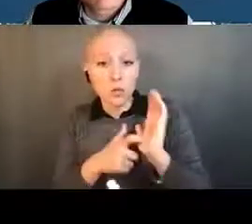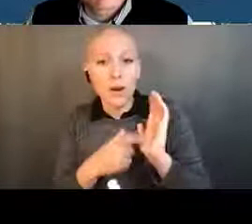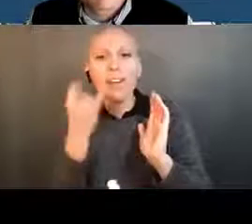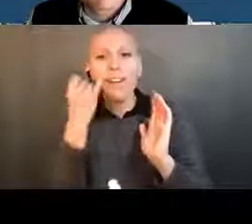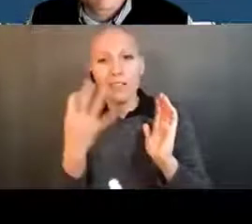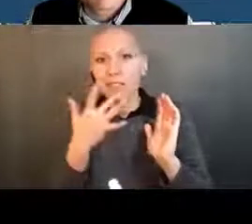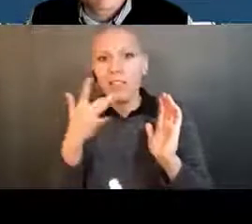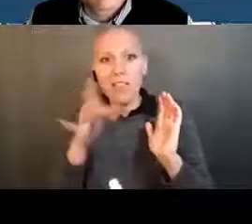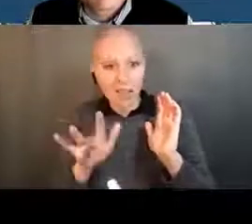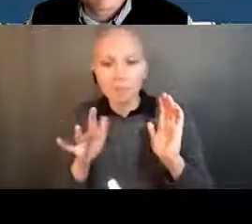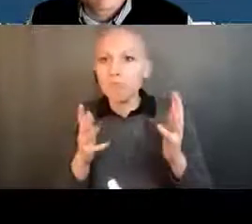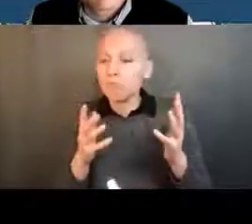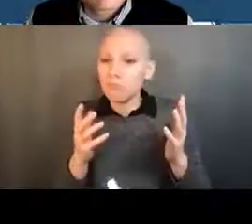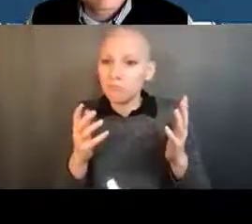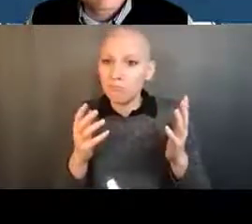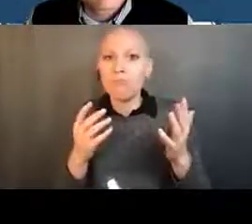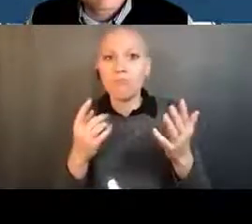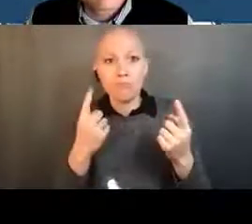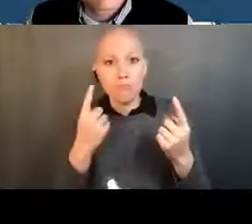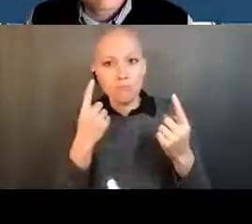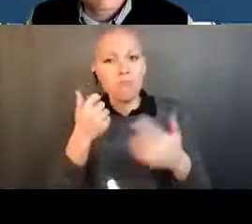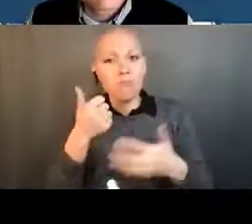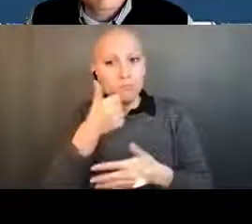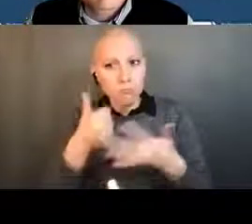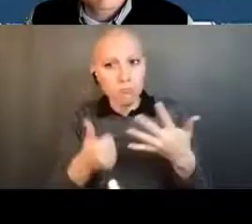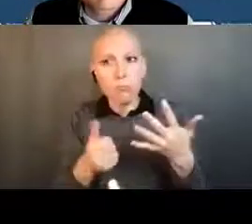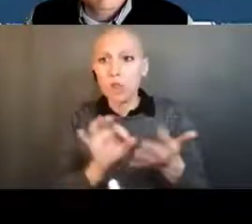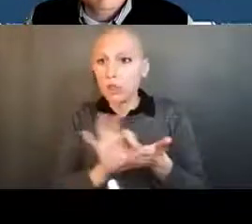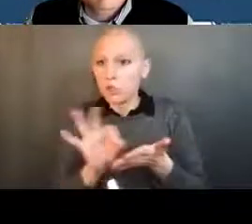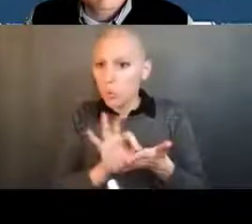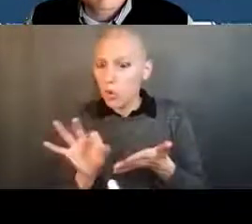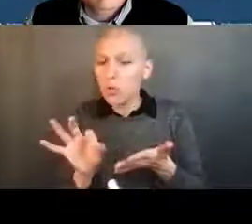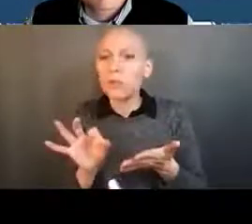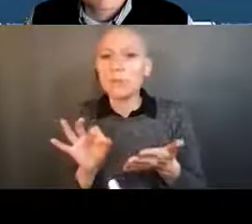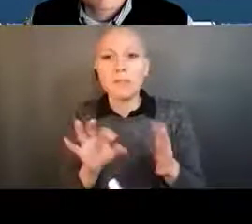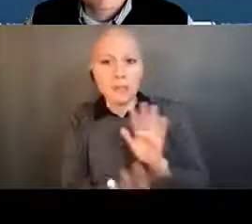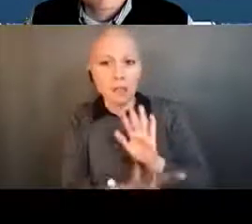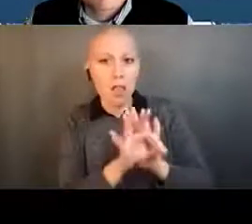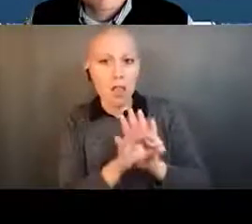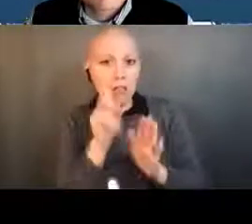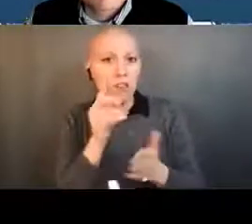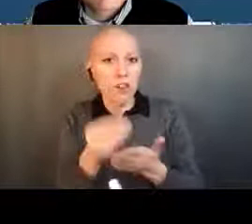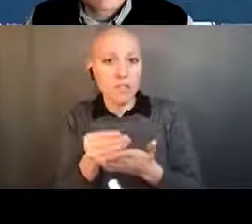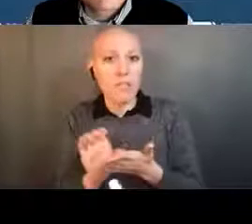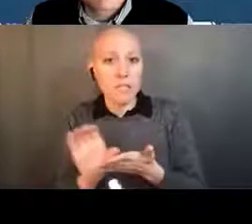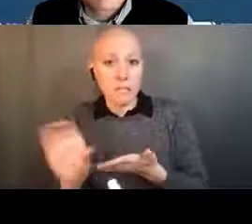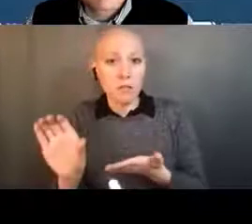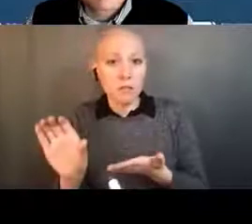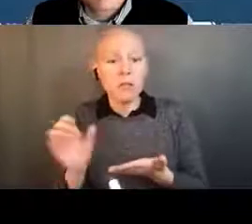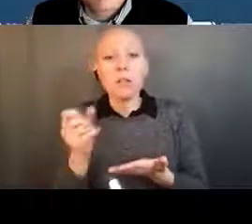that scored really well and was selected for funding. That sixth one is the registration for the Health